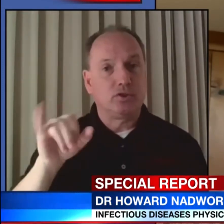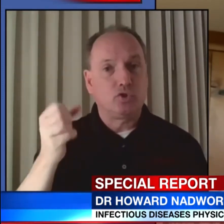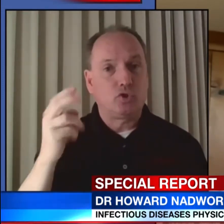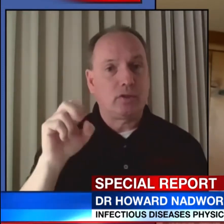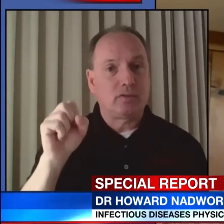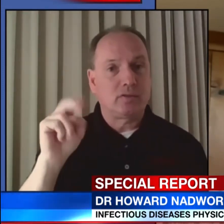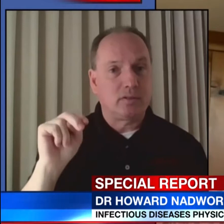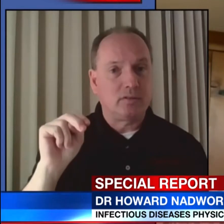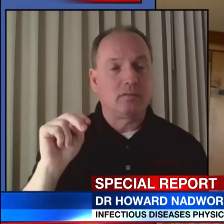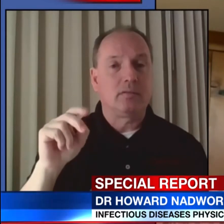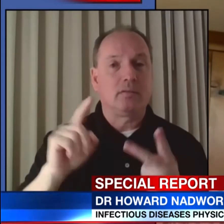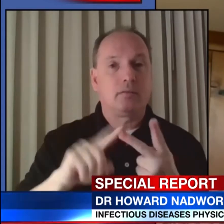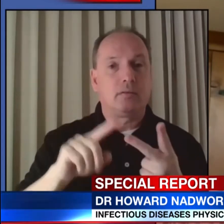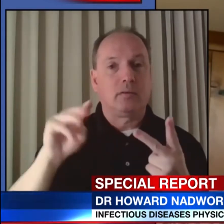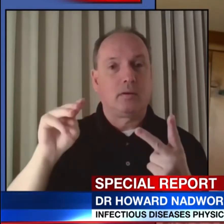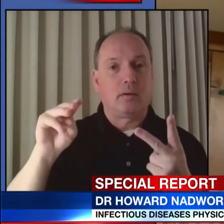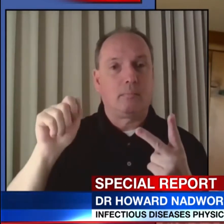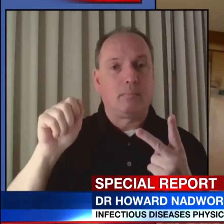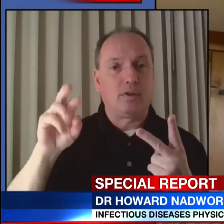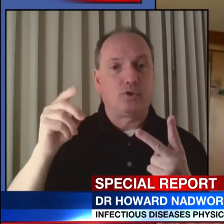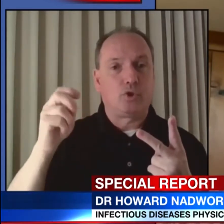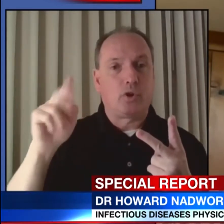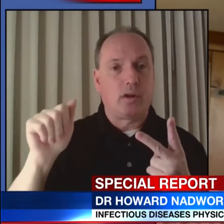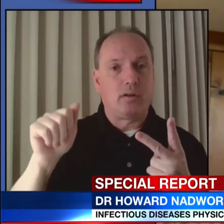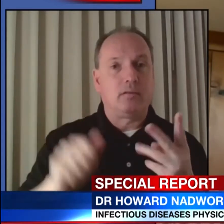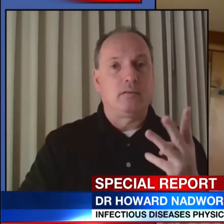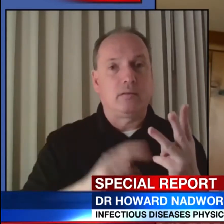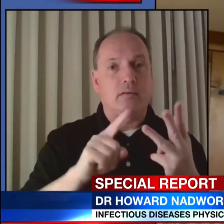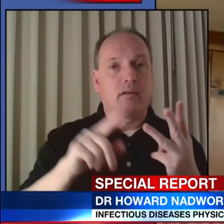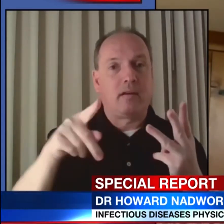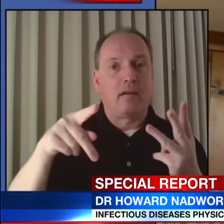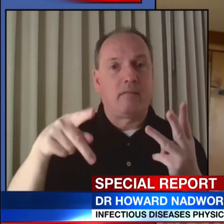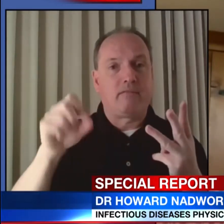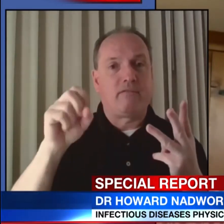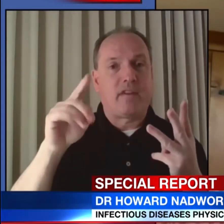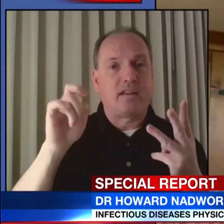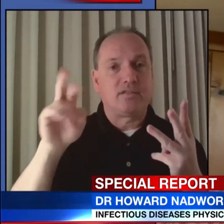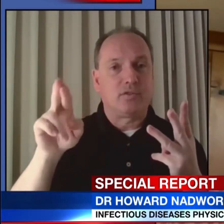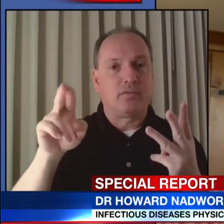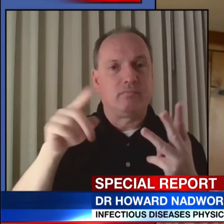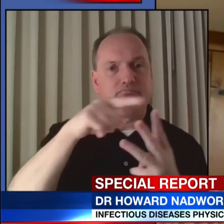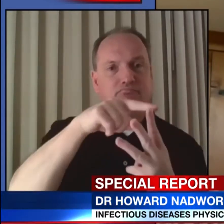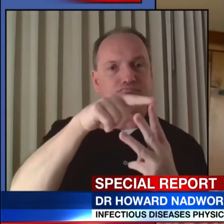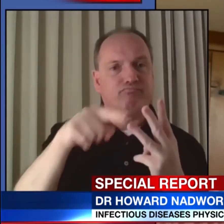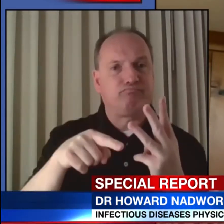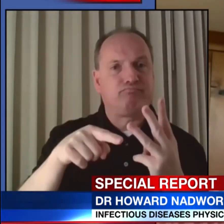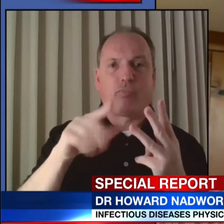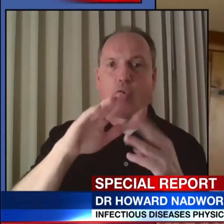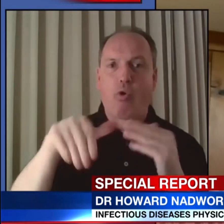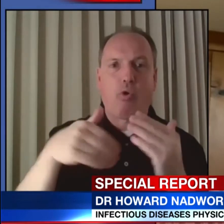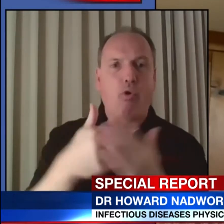POSSIBLE, WHENEVER THE IT DOES APPEAR THAT THE JOHNSON & JOHNSON, THE